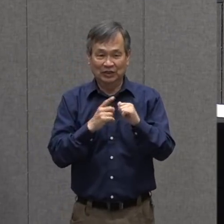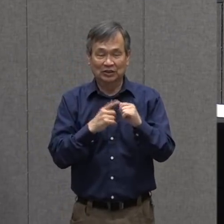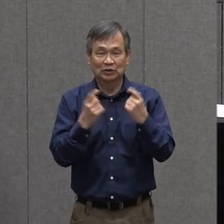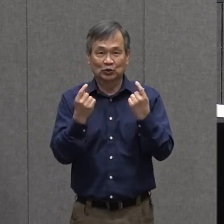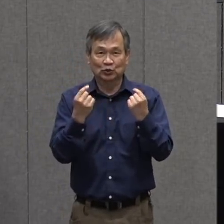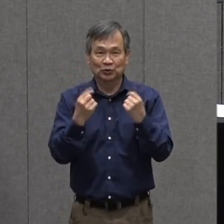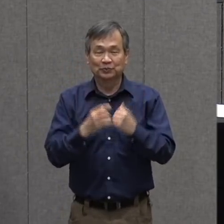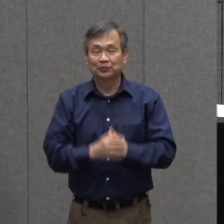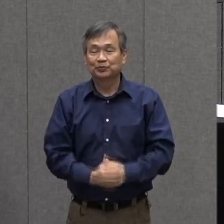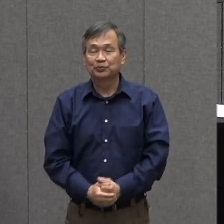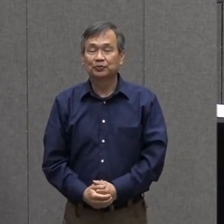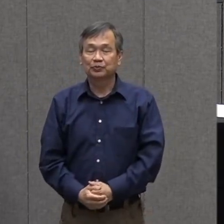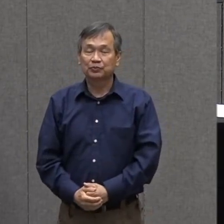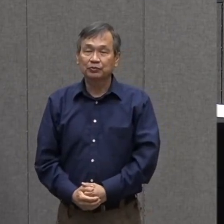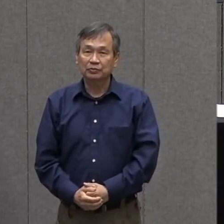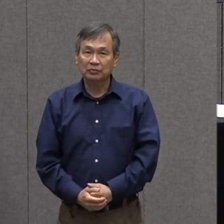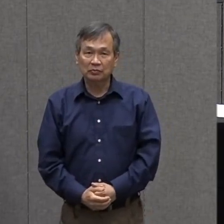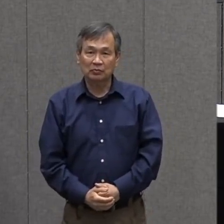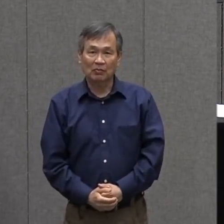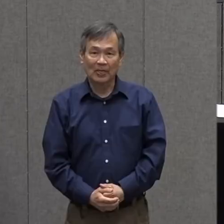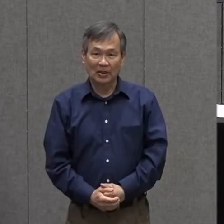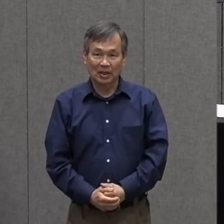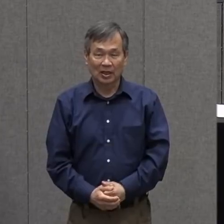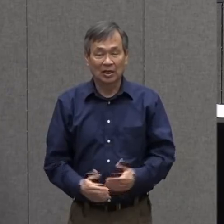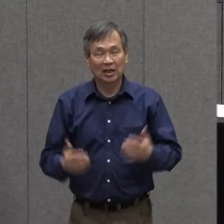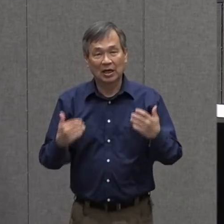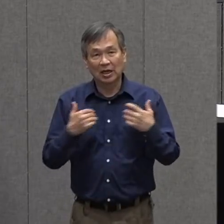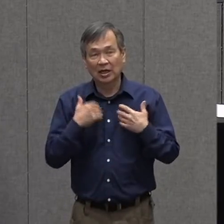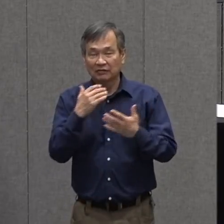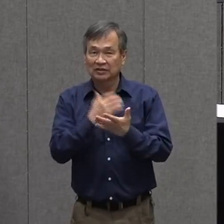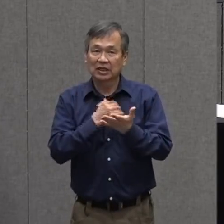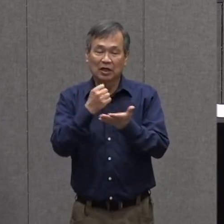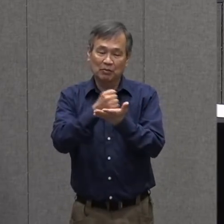and I got together, that I had, I had some research.